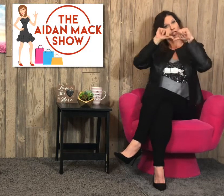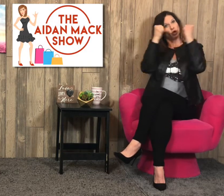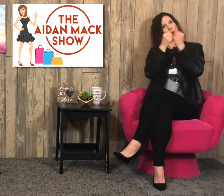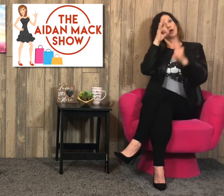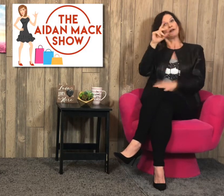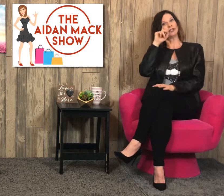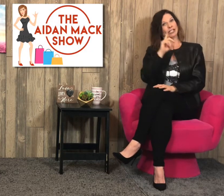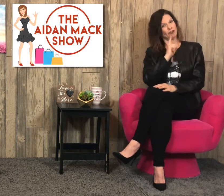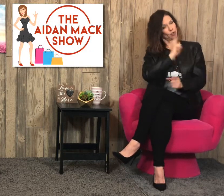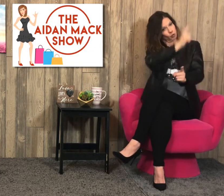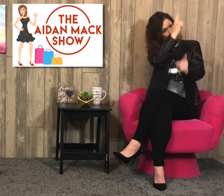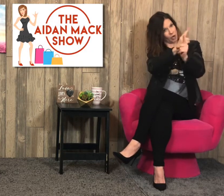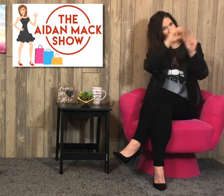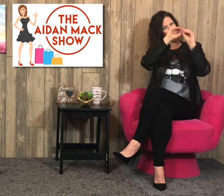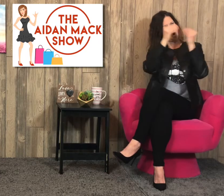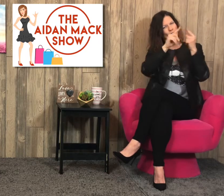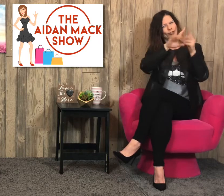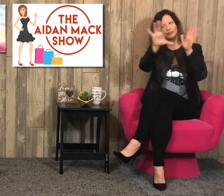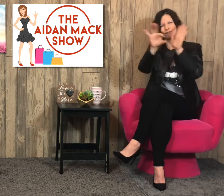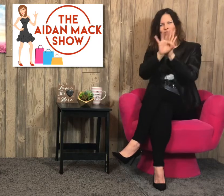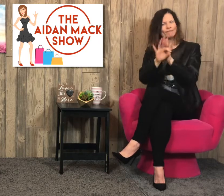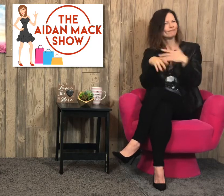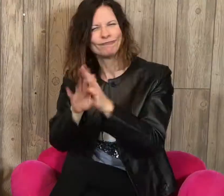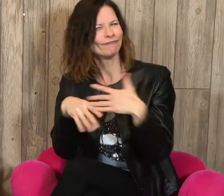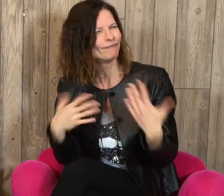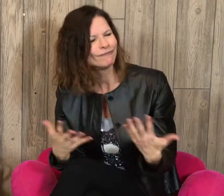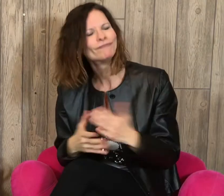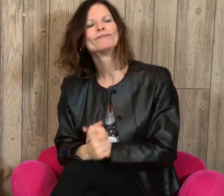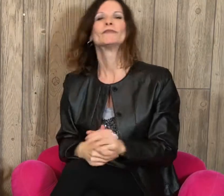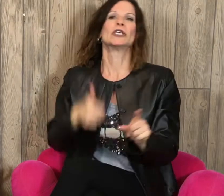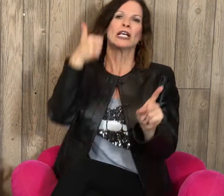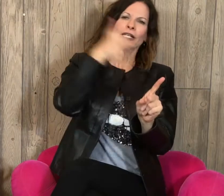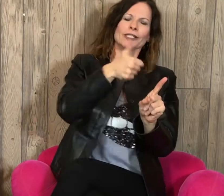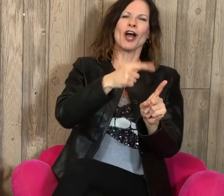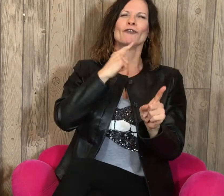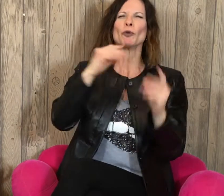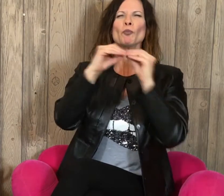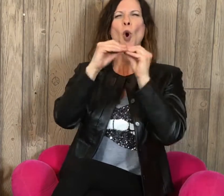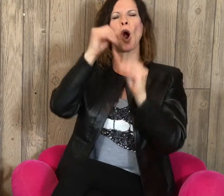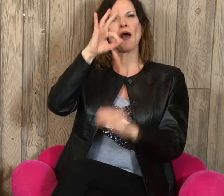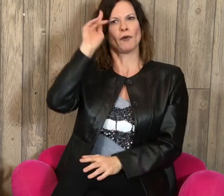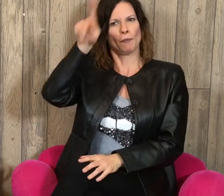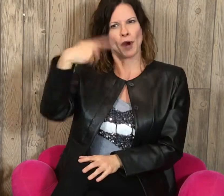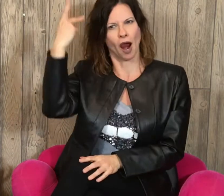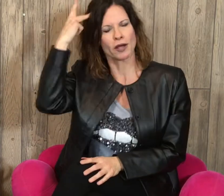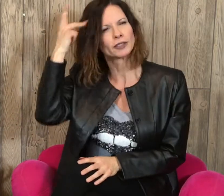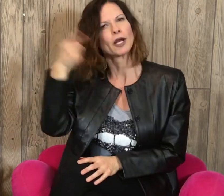Personally, I don't feel like NAD, the National Association of the Deaf is the